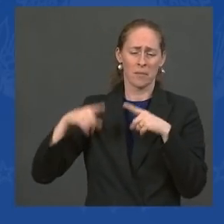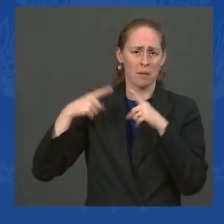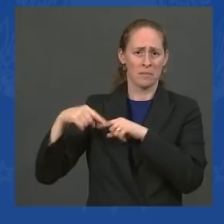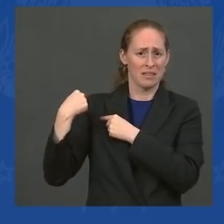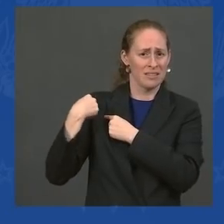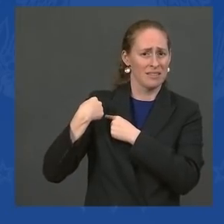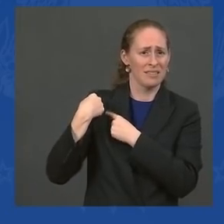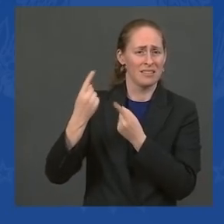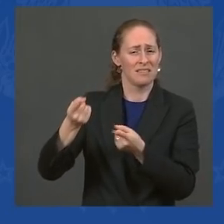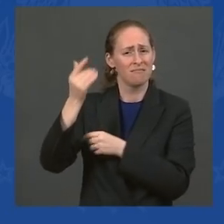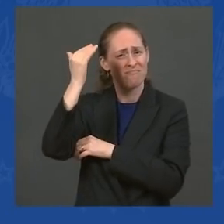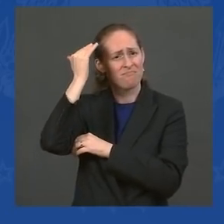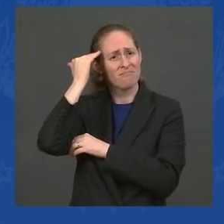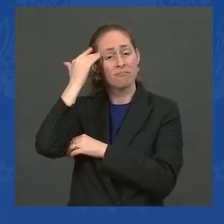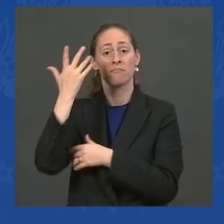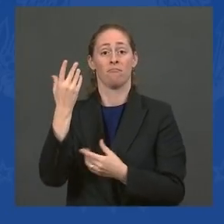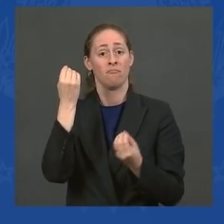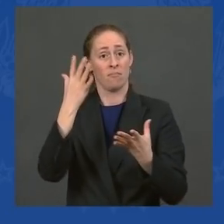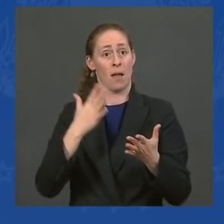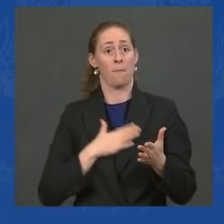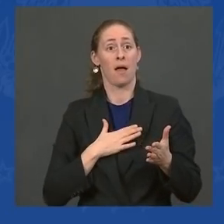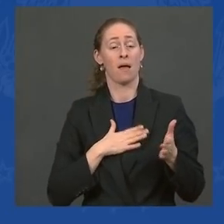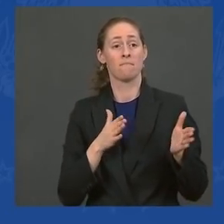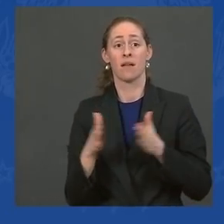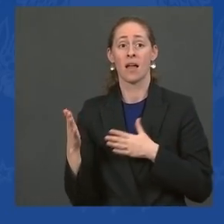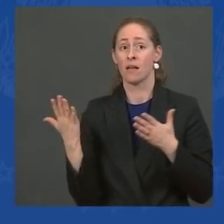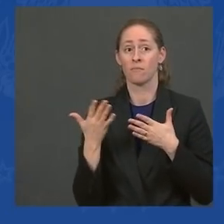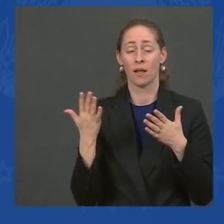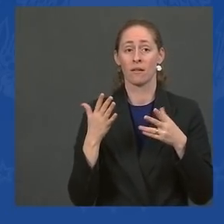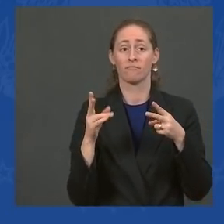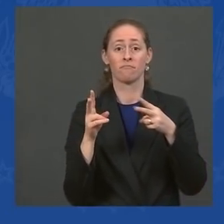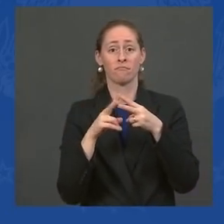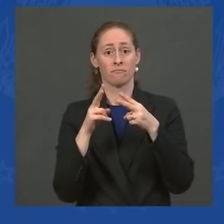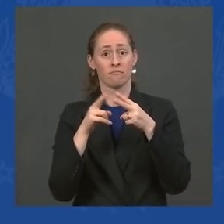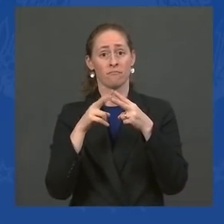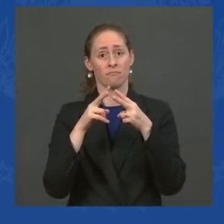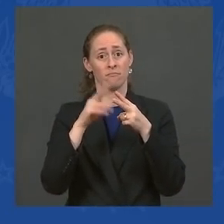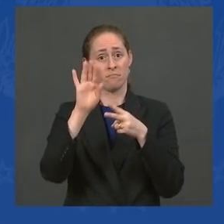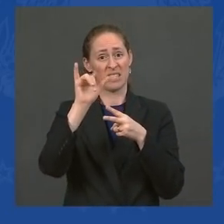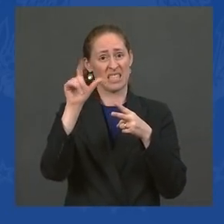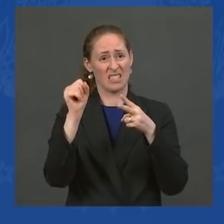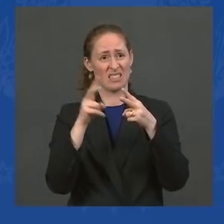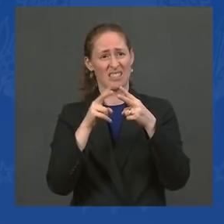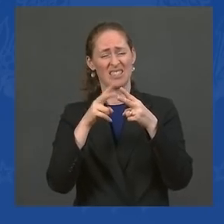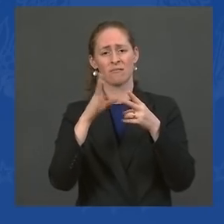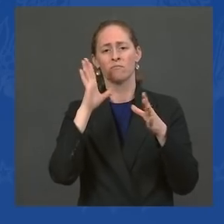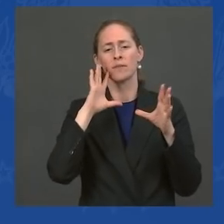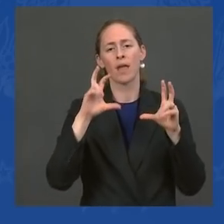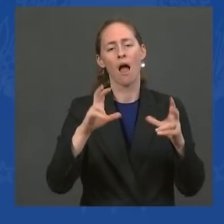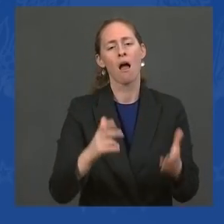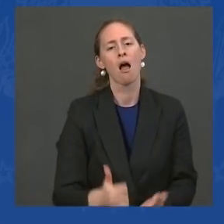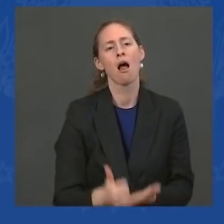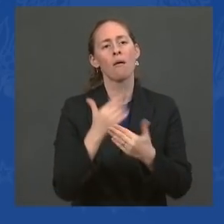Agreement are going to make critical investments, significantly increasing the resilience to these devastating effects on the climate --